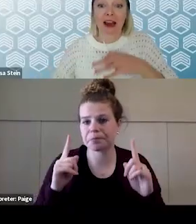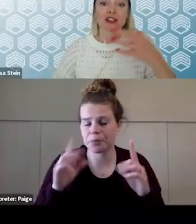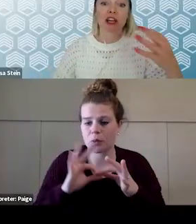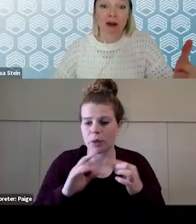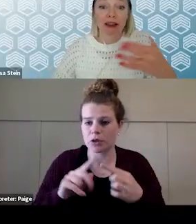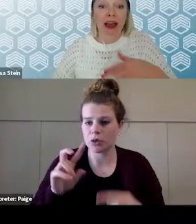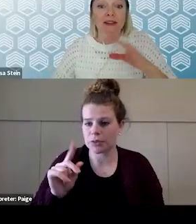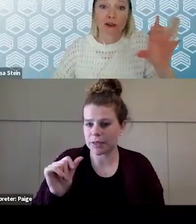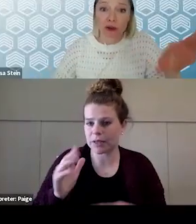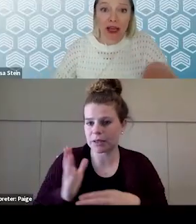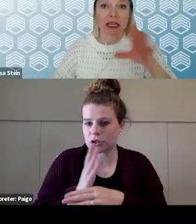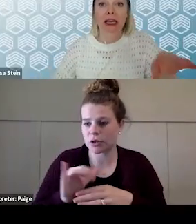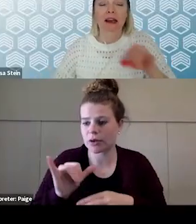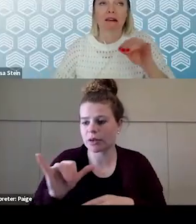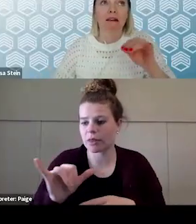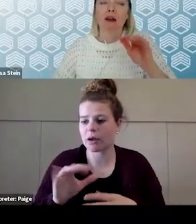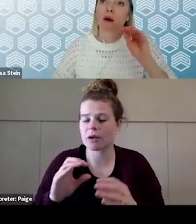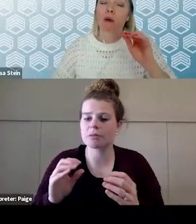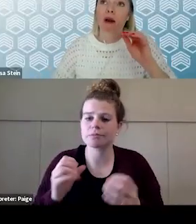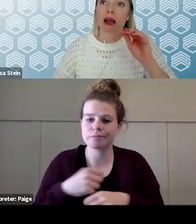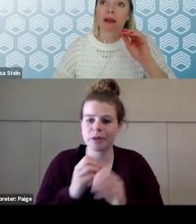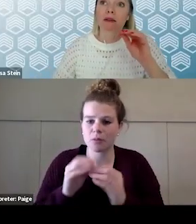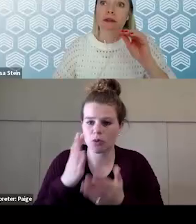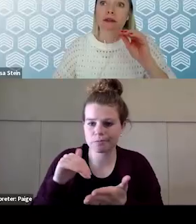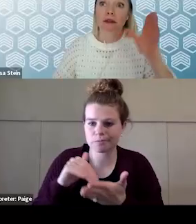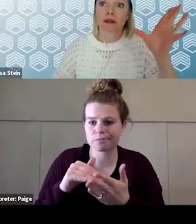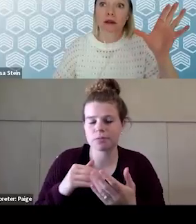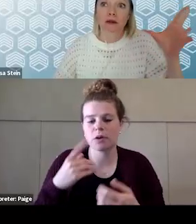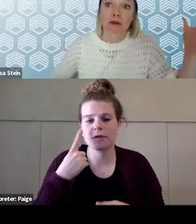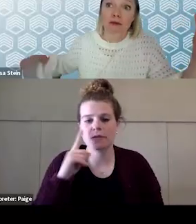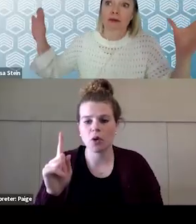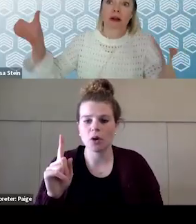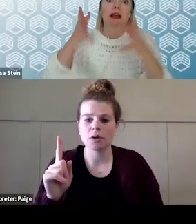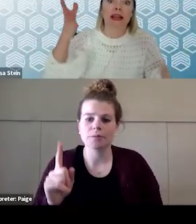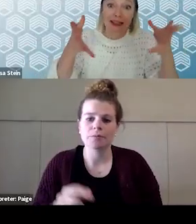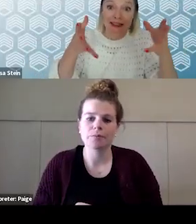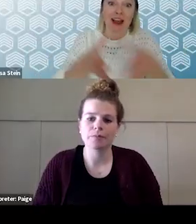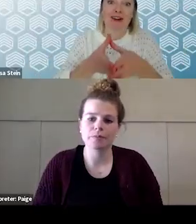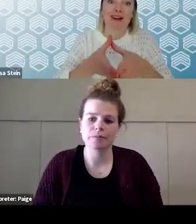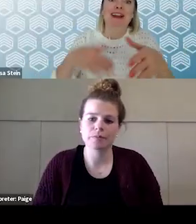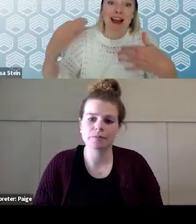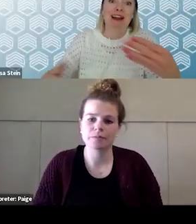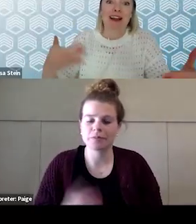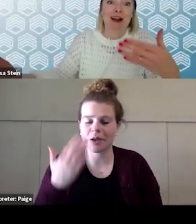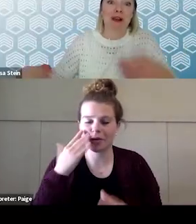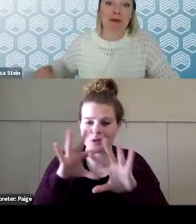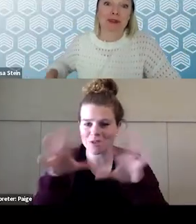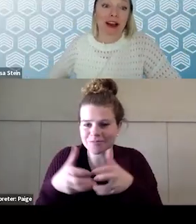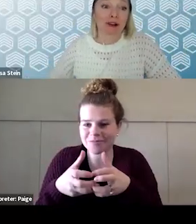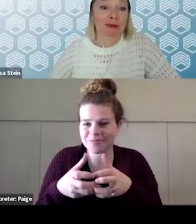and sharing that, centralizing it, or collating it together and coming up with the outcomes.